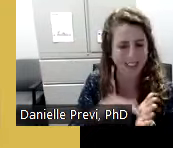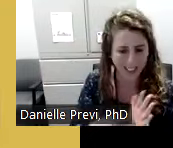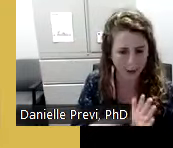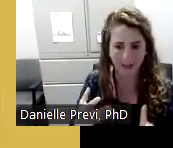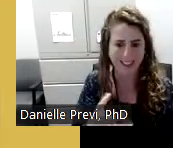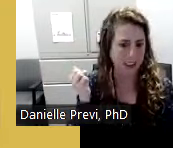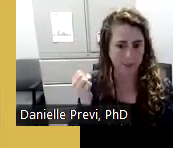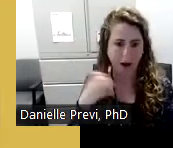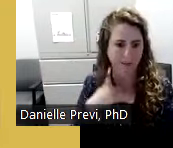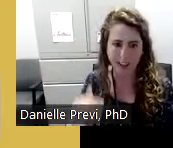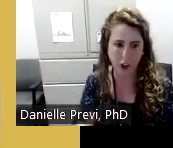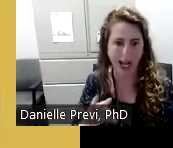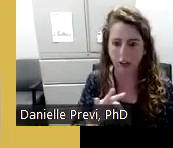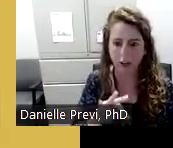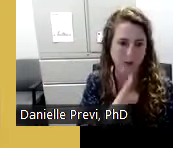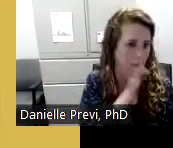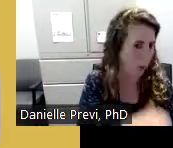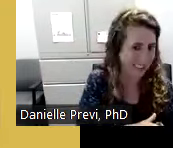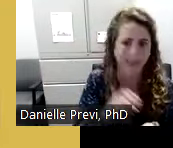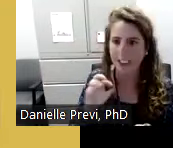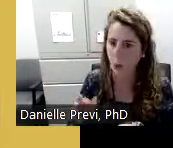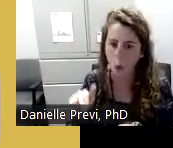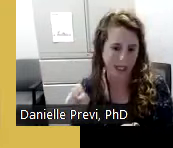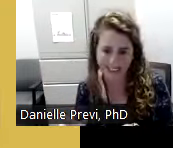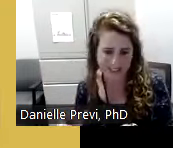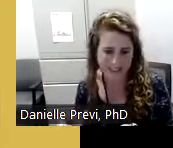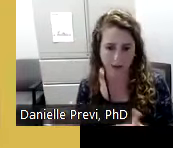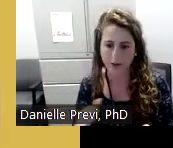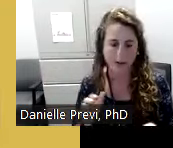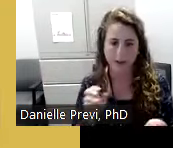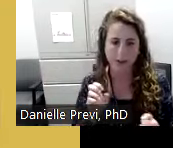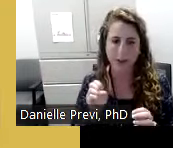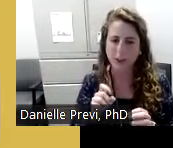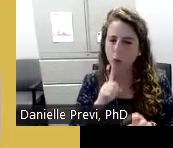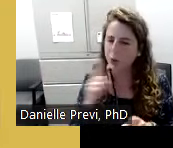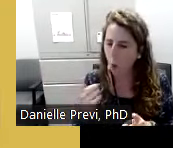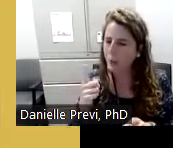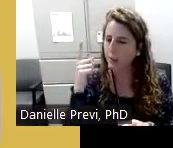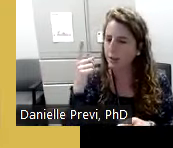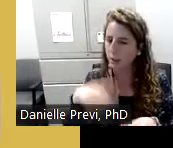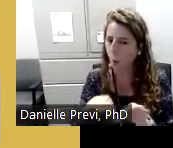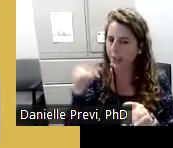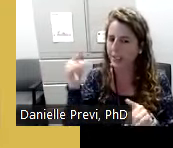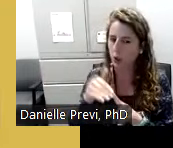say, “I am going to intentionally deprive my child of spoken language or ASL.” And